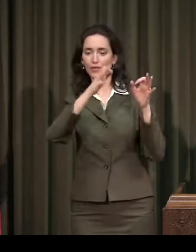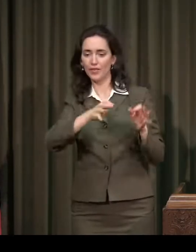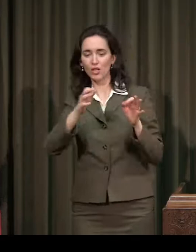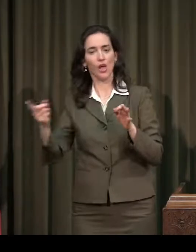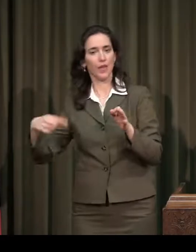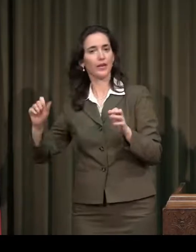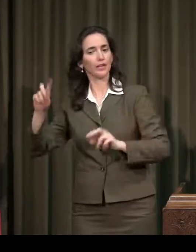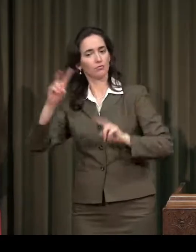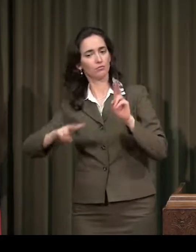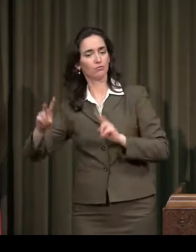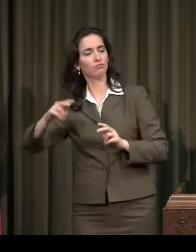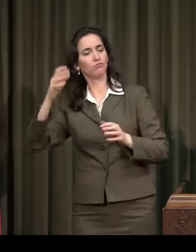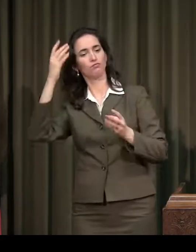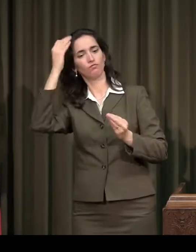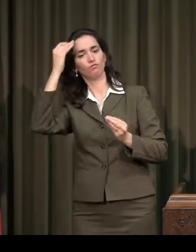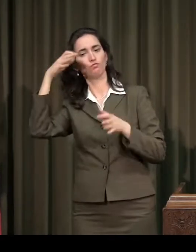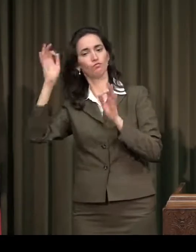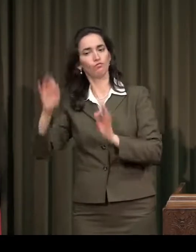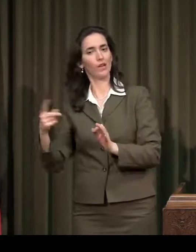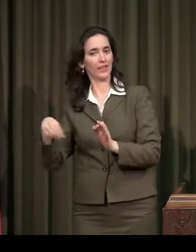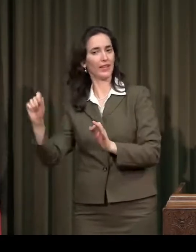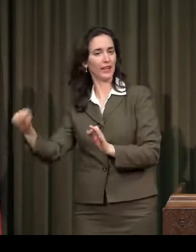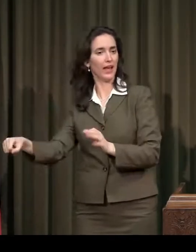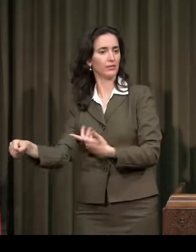and so that I think that is the primary reason why they didn't bare fruit but it